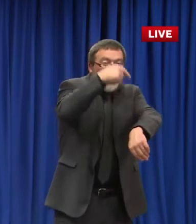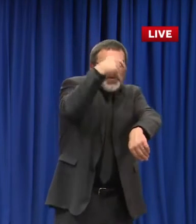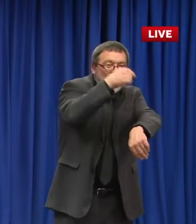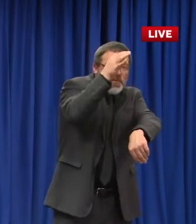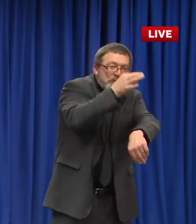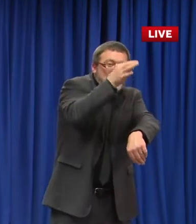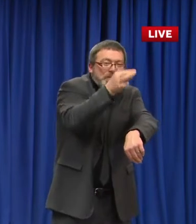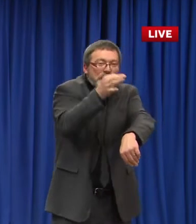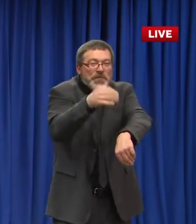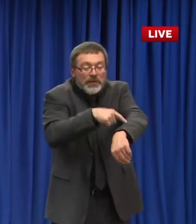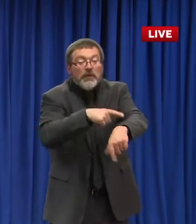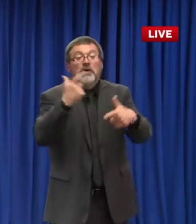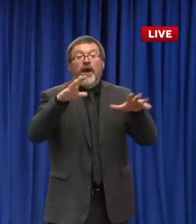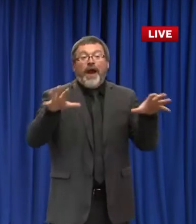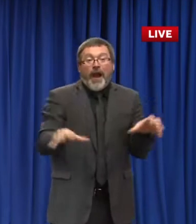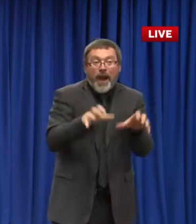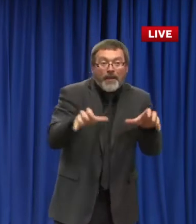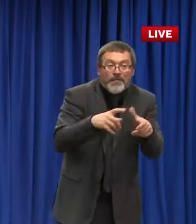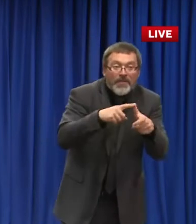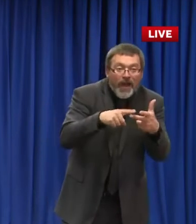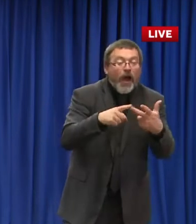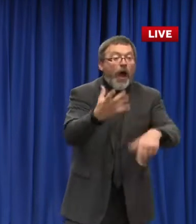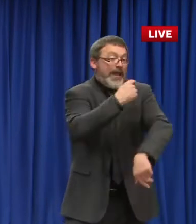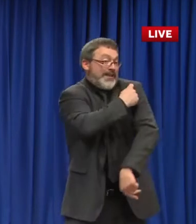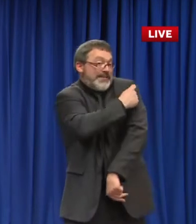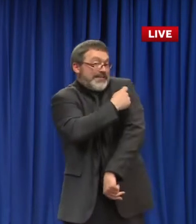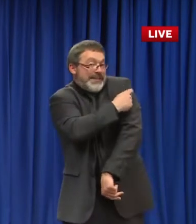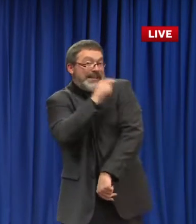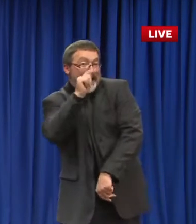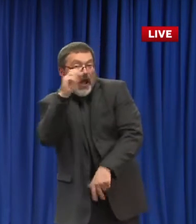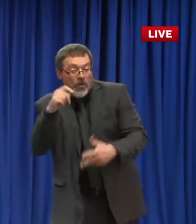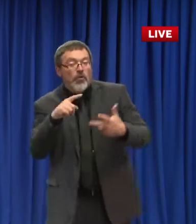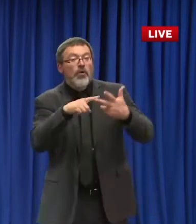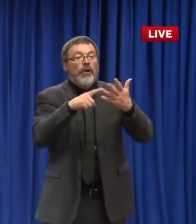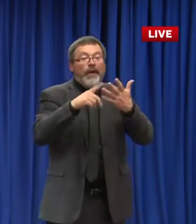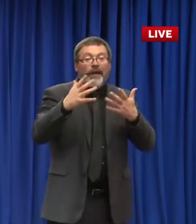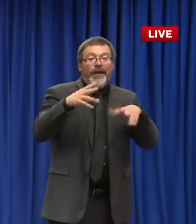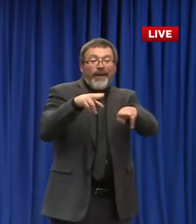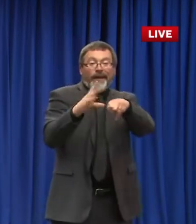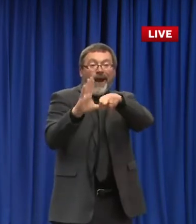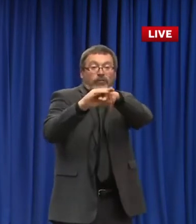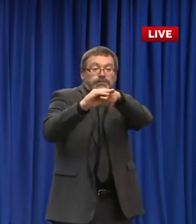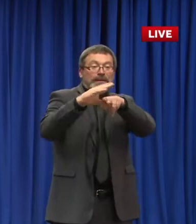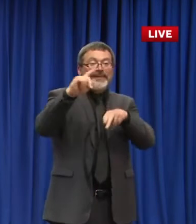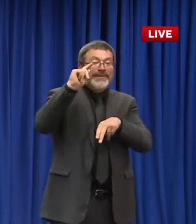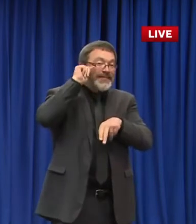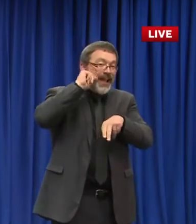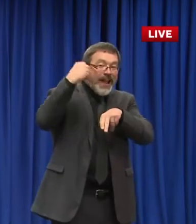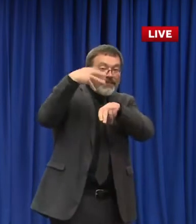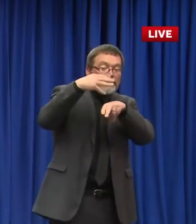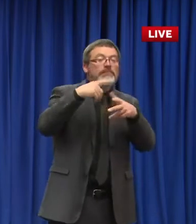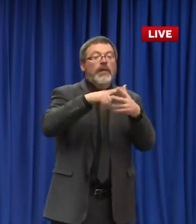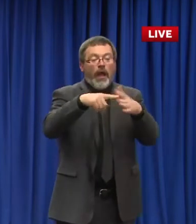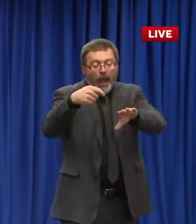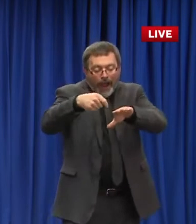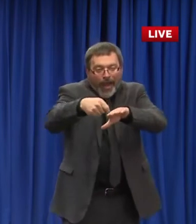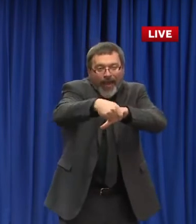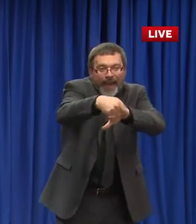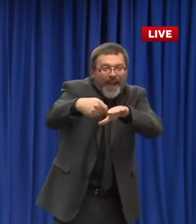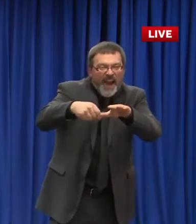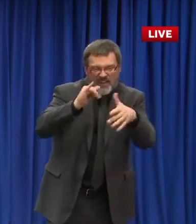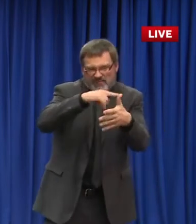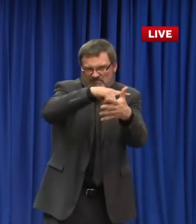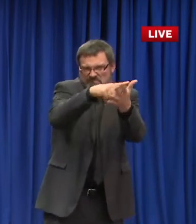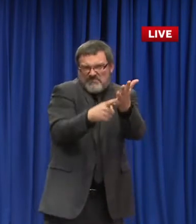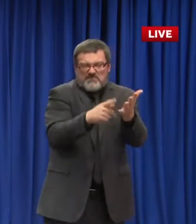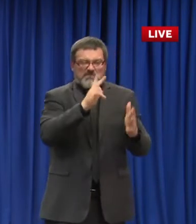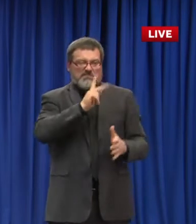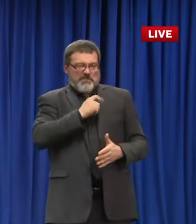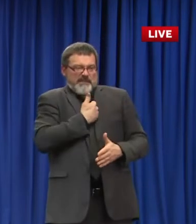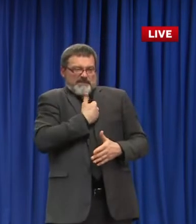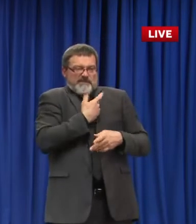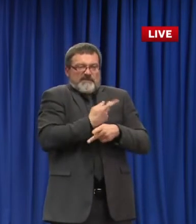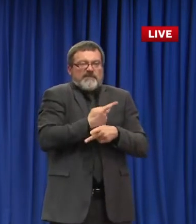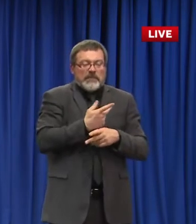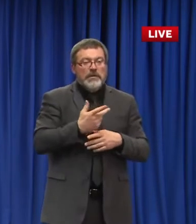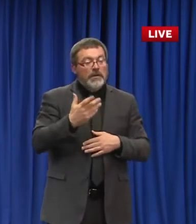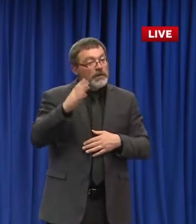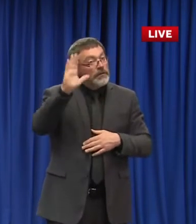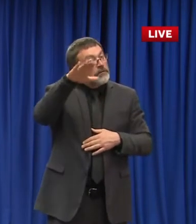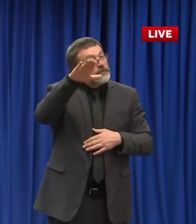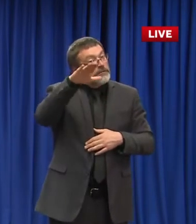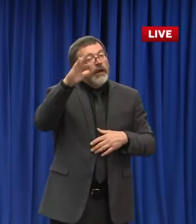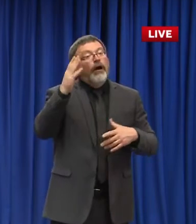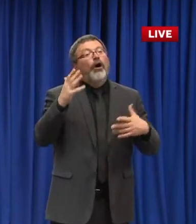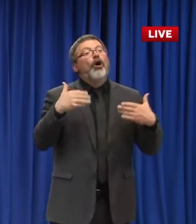SO ON JUNE 1ST BUSINESSES SUCH AS ACUPUNCTURIST MASSAGE THERAPY CENTERS TATTOO SHOPS TANNING AND NAIL SALONS MAY CHOOSE TO VOLUNTARILY REOPEN AND A SAFE AND PHASED APPROACH THE GUIDANCE